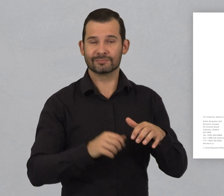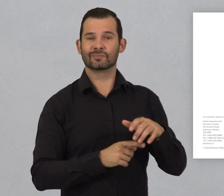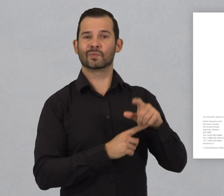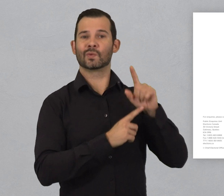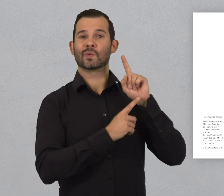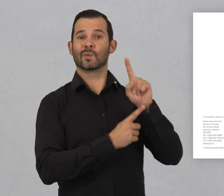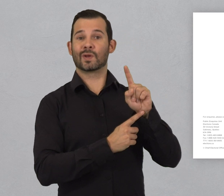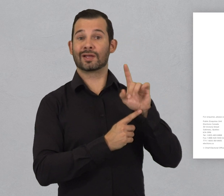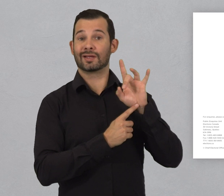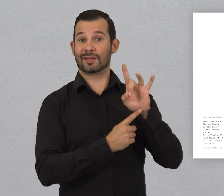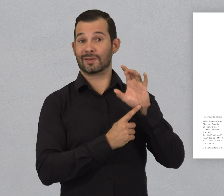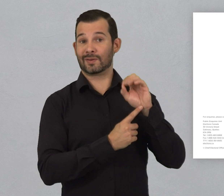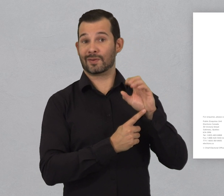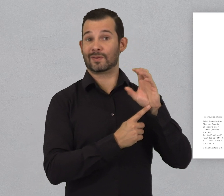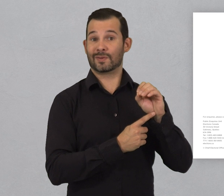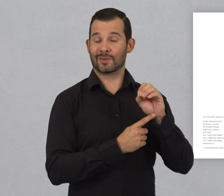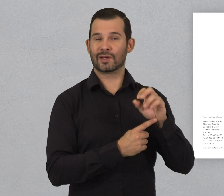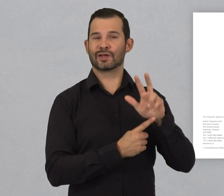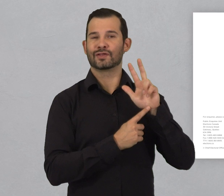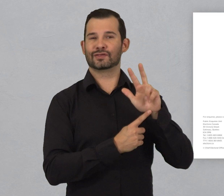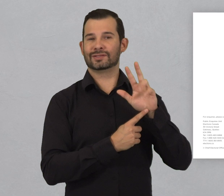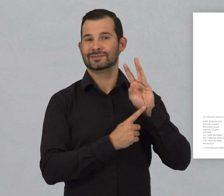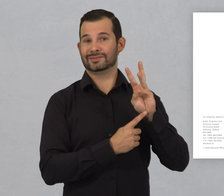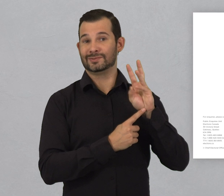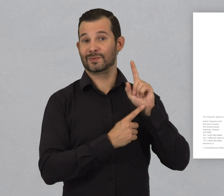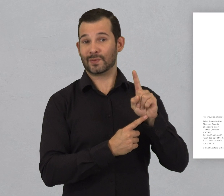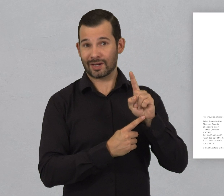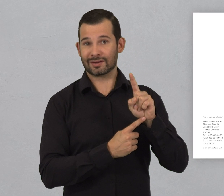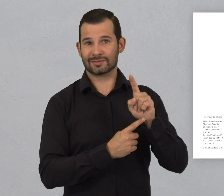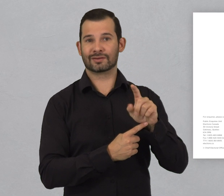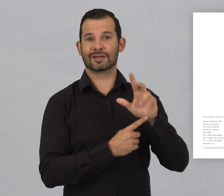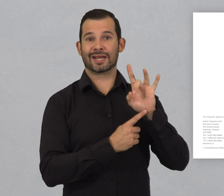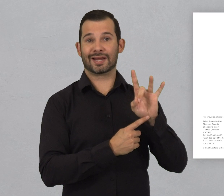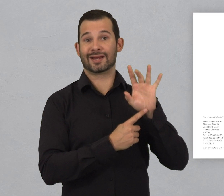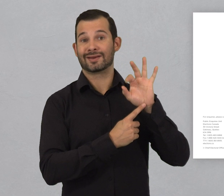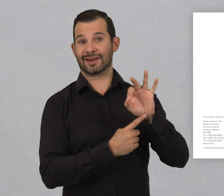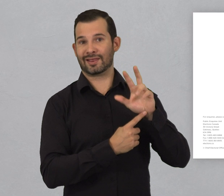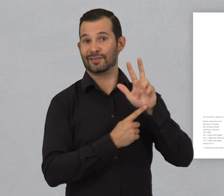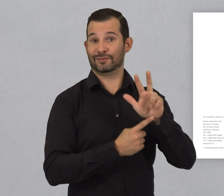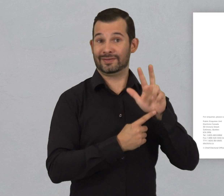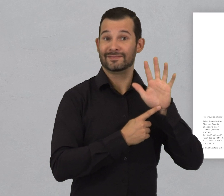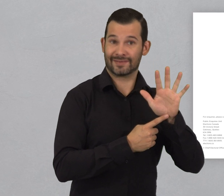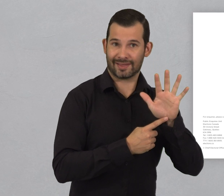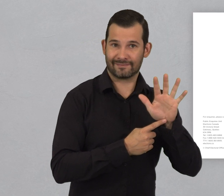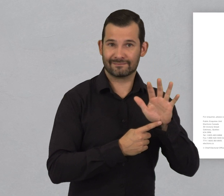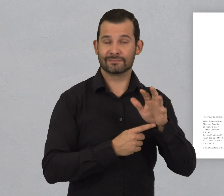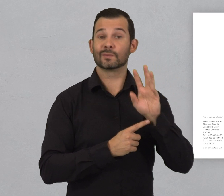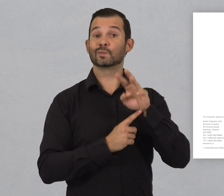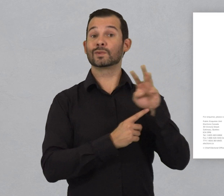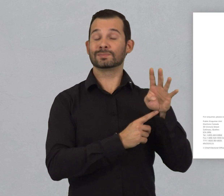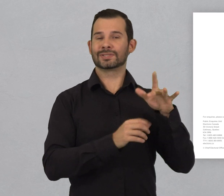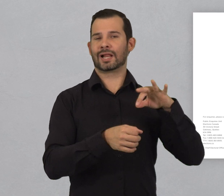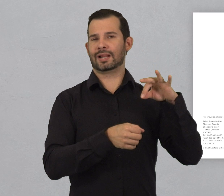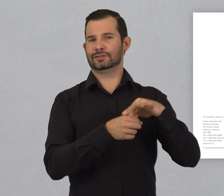1-800-361-8935 elections.ca